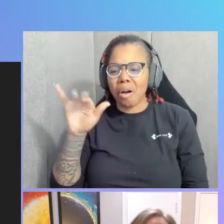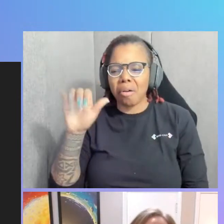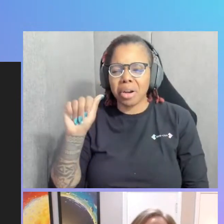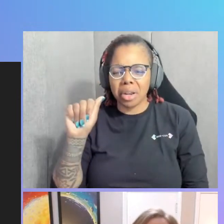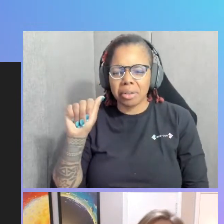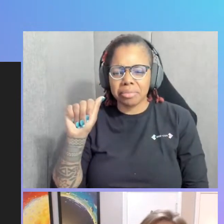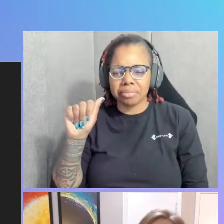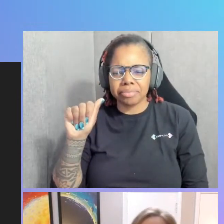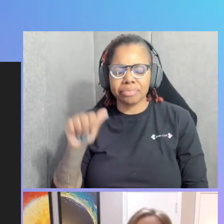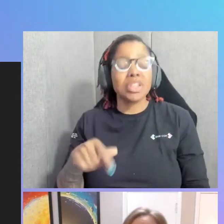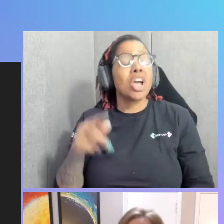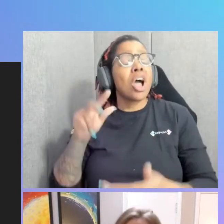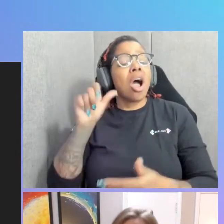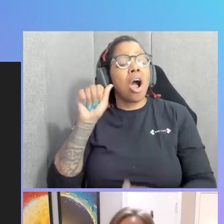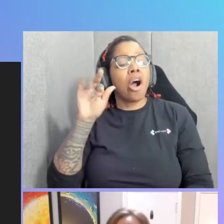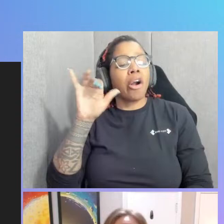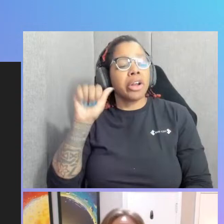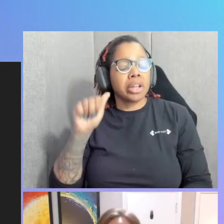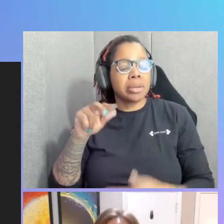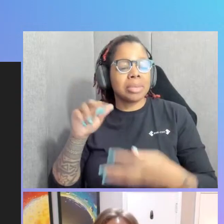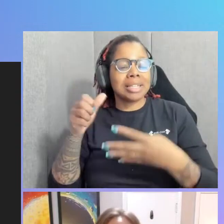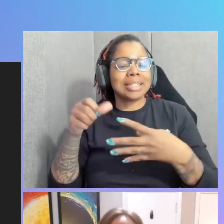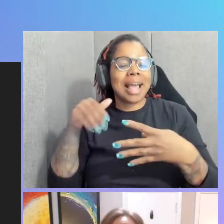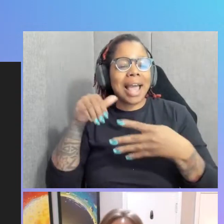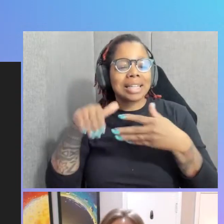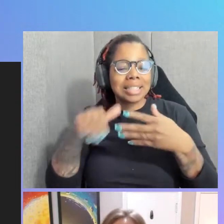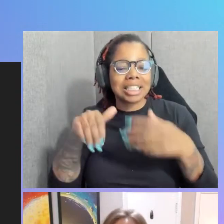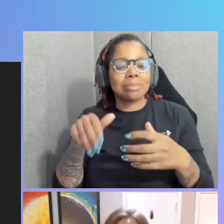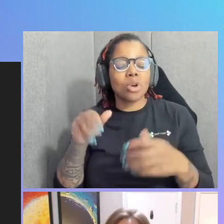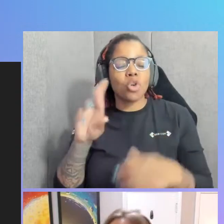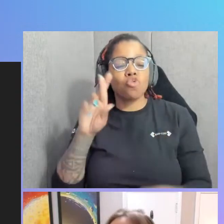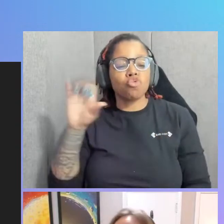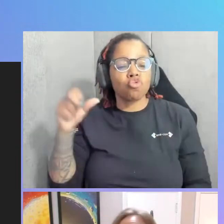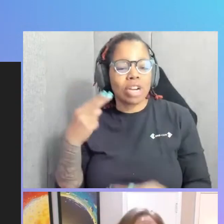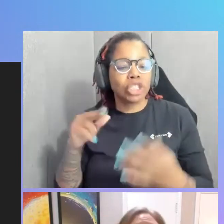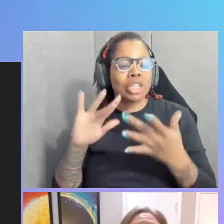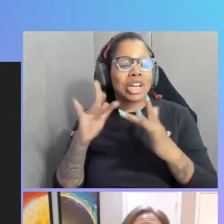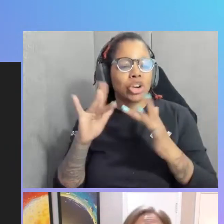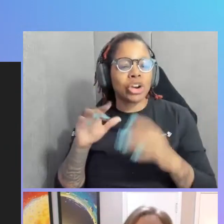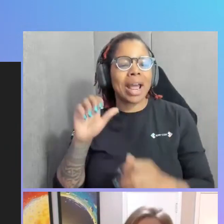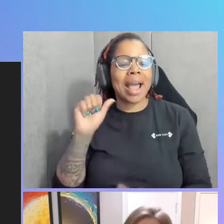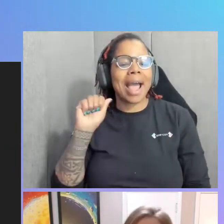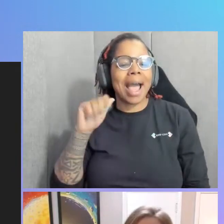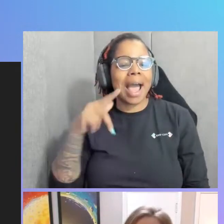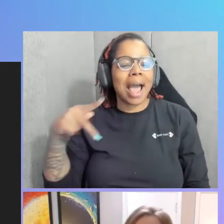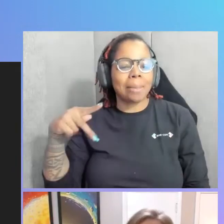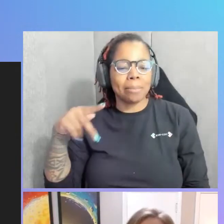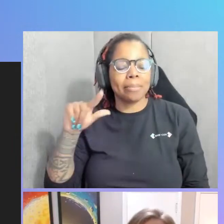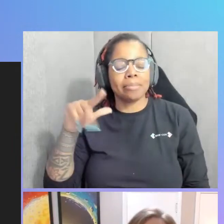accessible, rich internet applications, and you never have